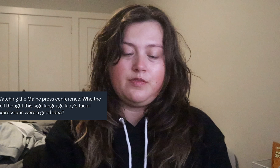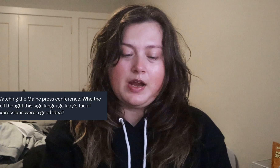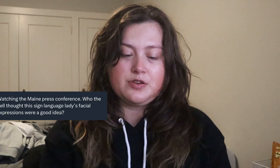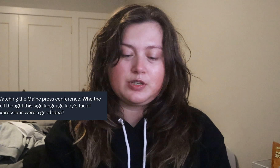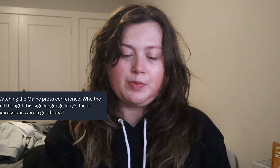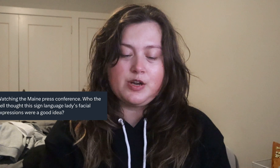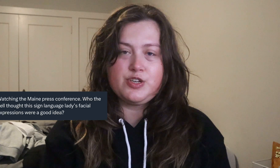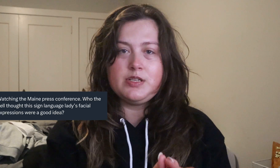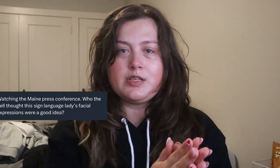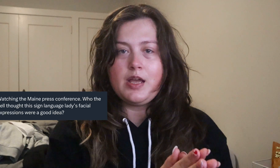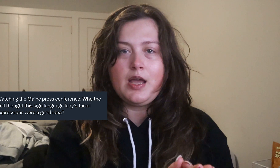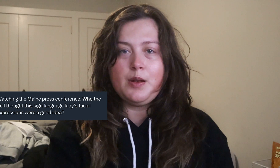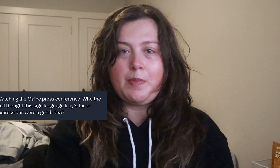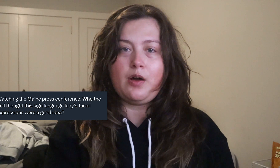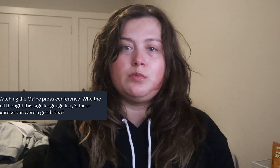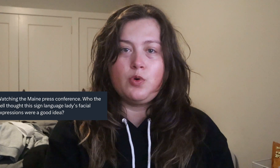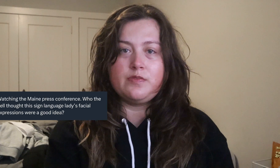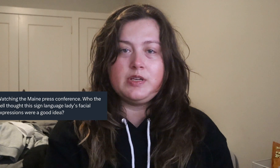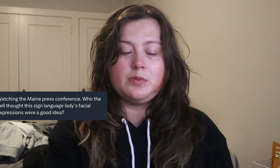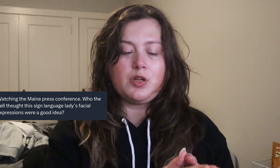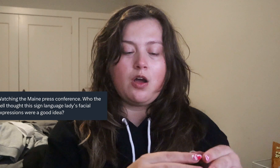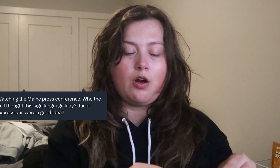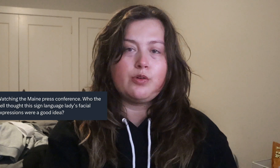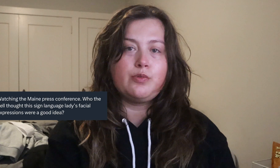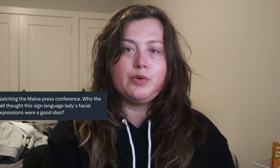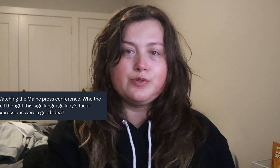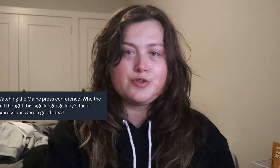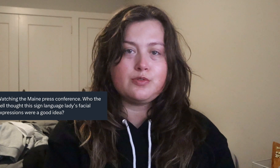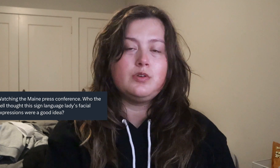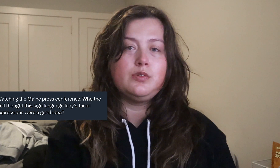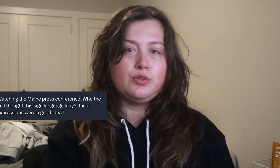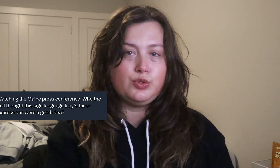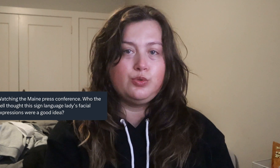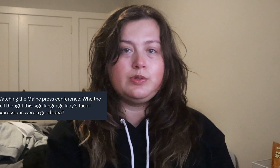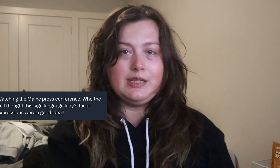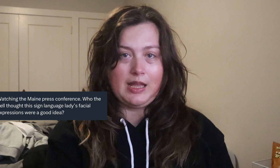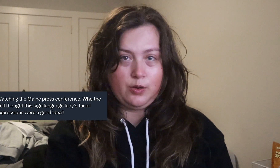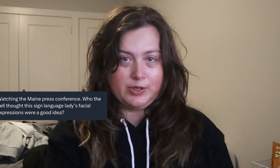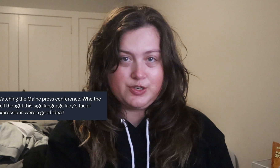Facial expressions and mouth morphemes are crucial to the language.